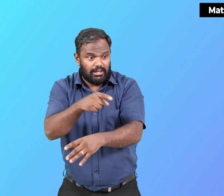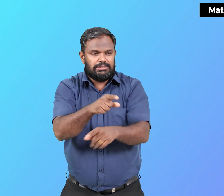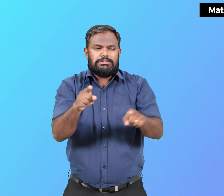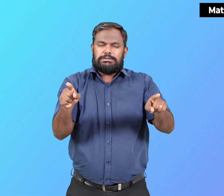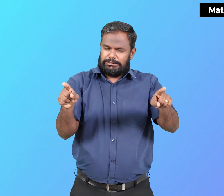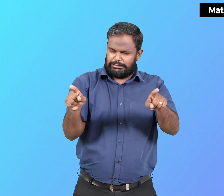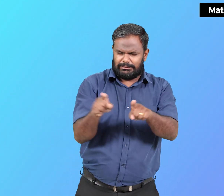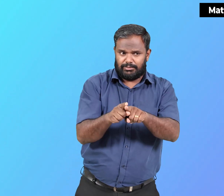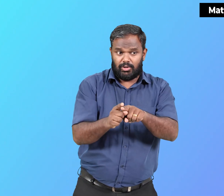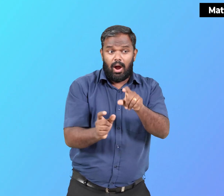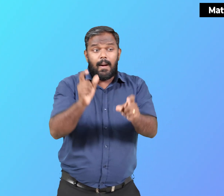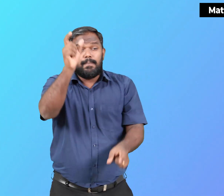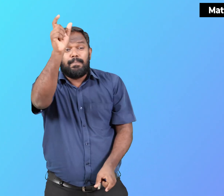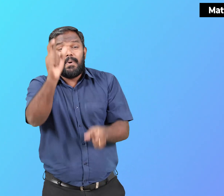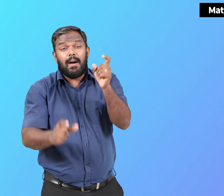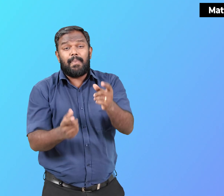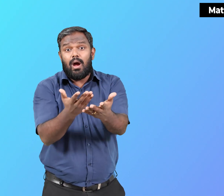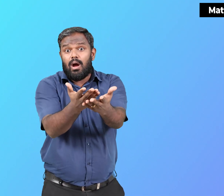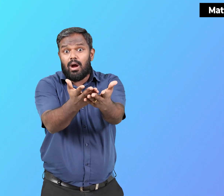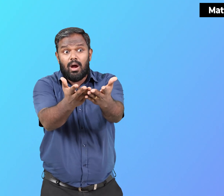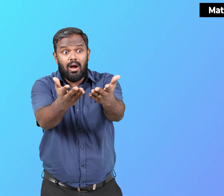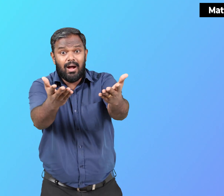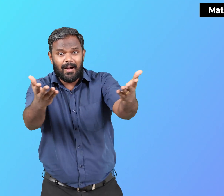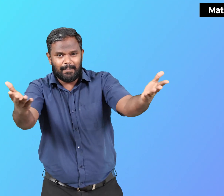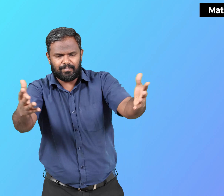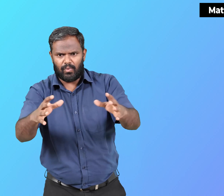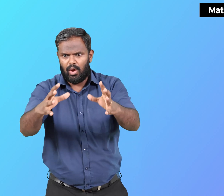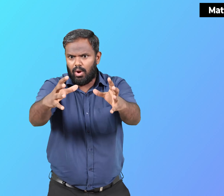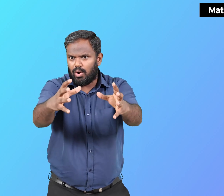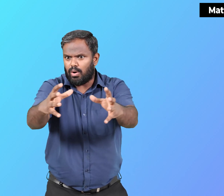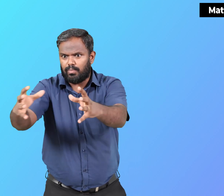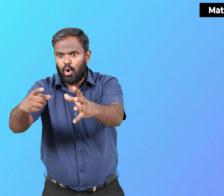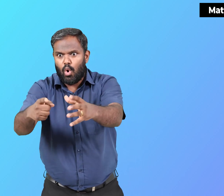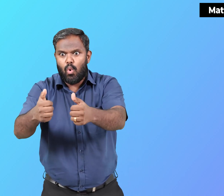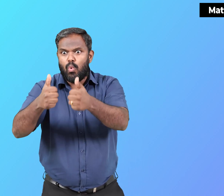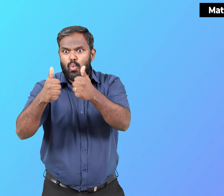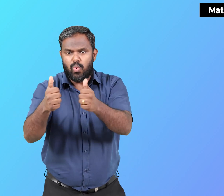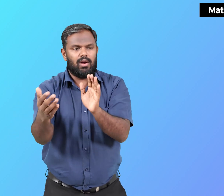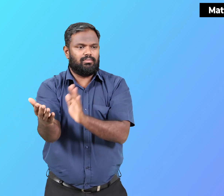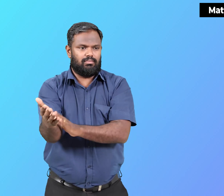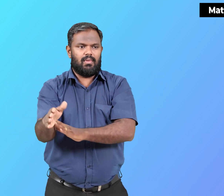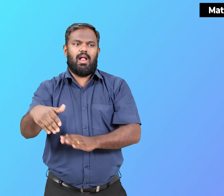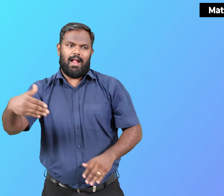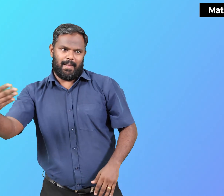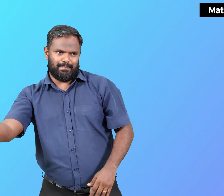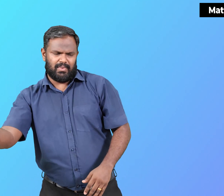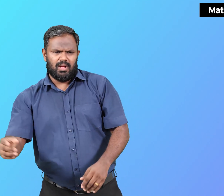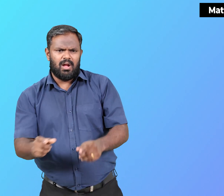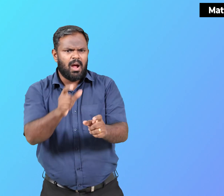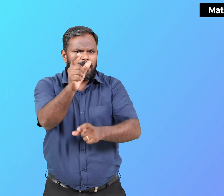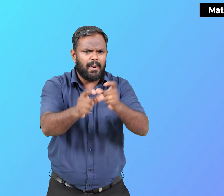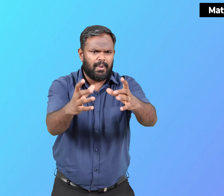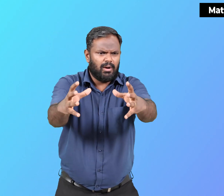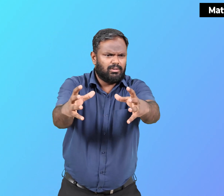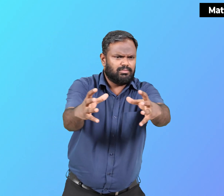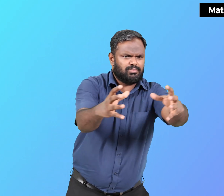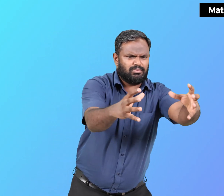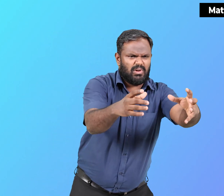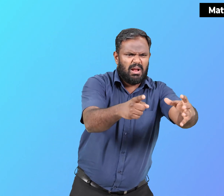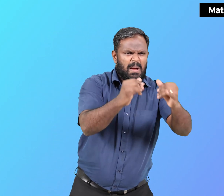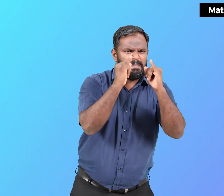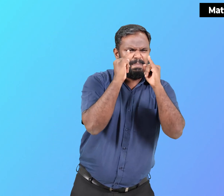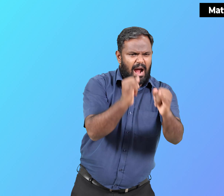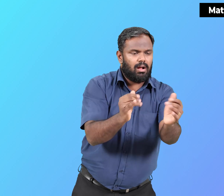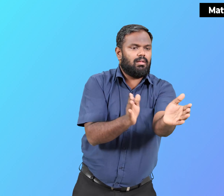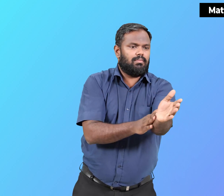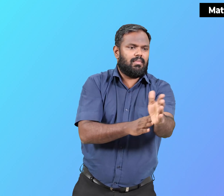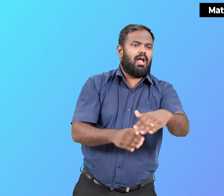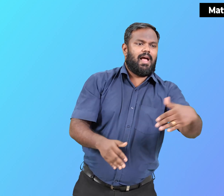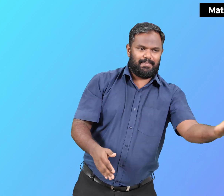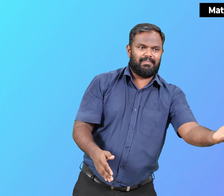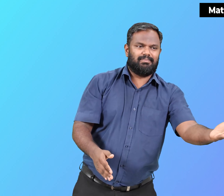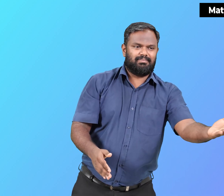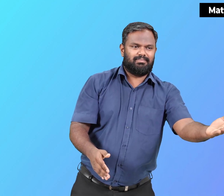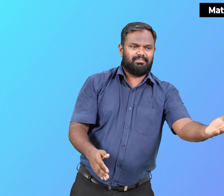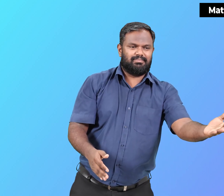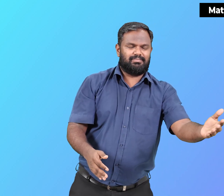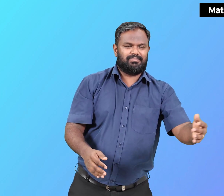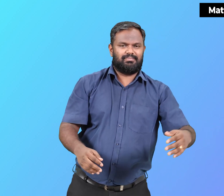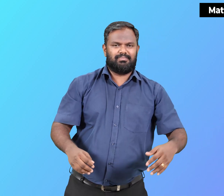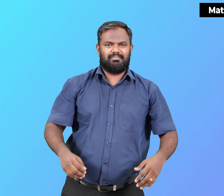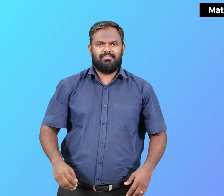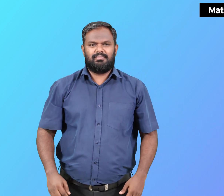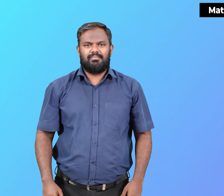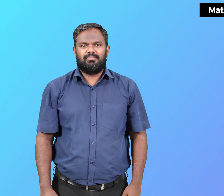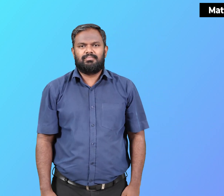He will put the sheep on his right and the goats on his left.